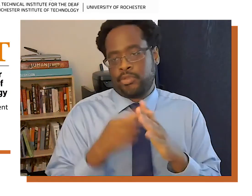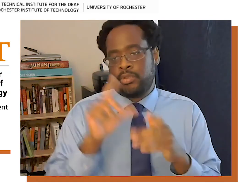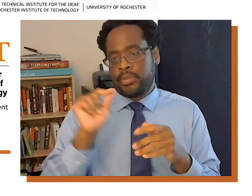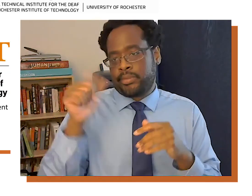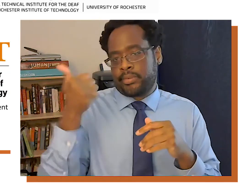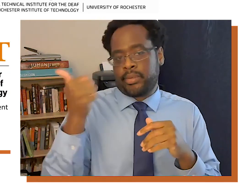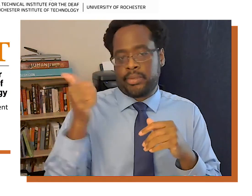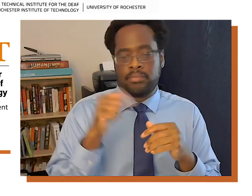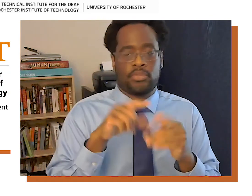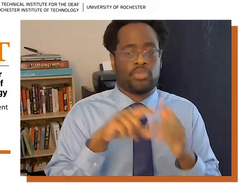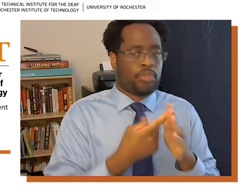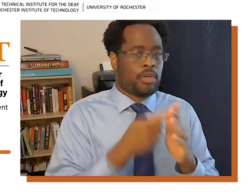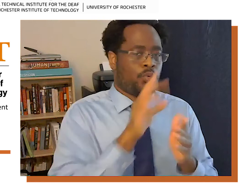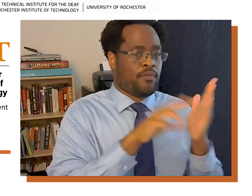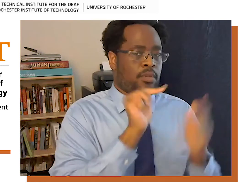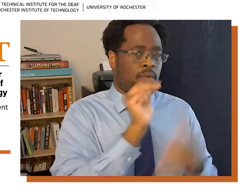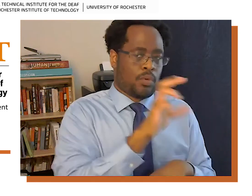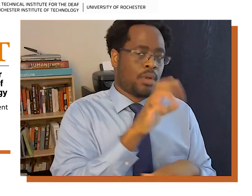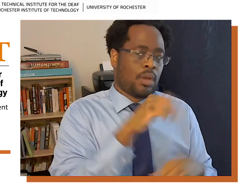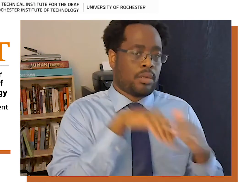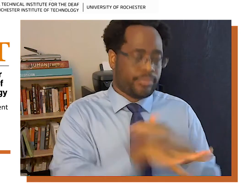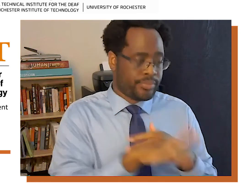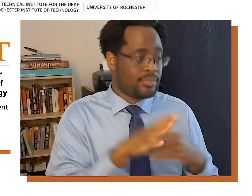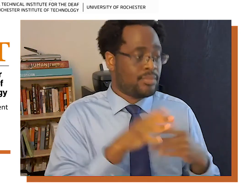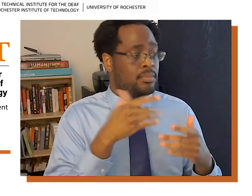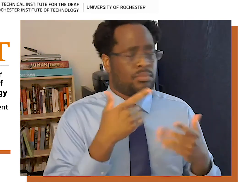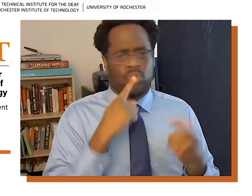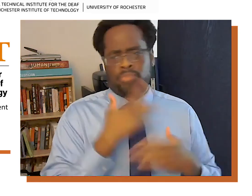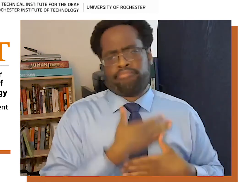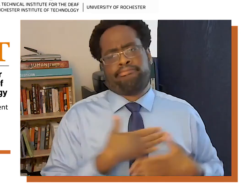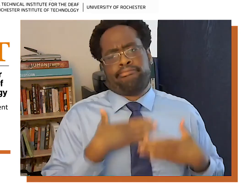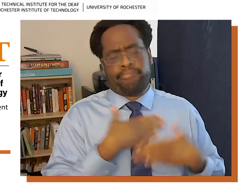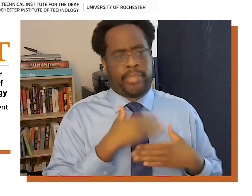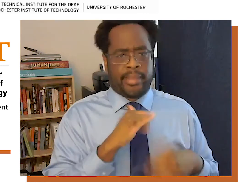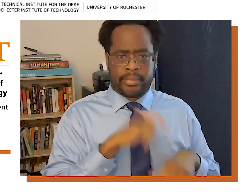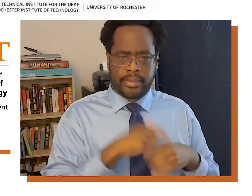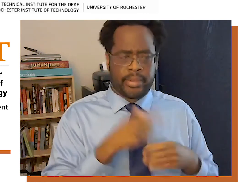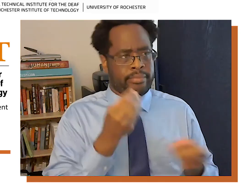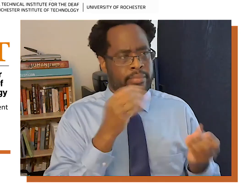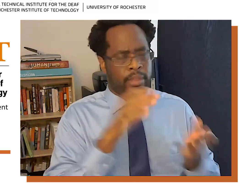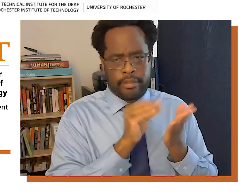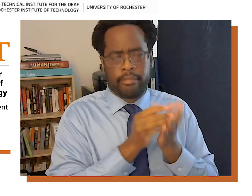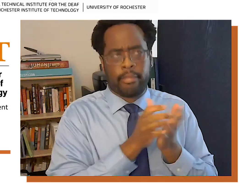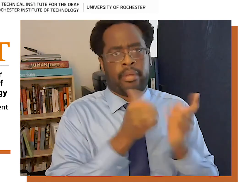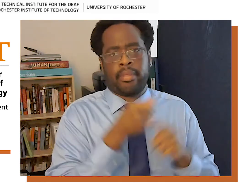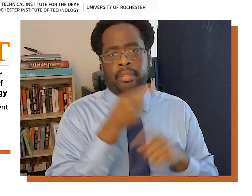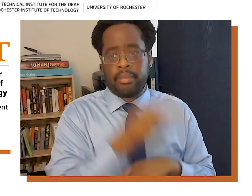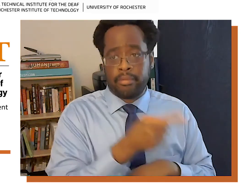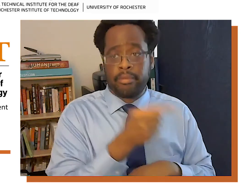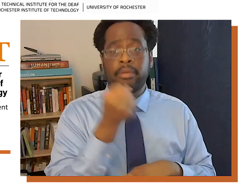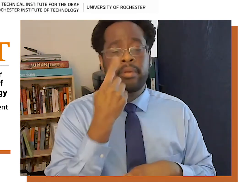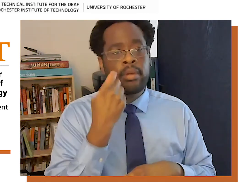so I started working in 2010, University of North Carolina. At that time, wow, I really learned a lot